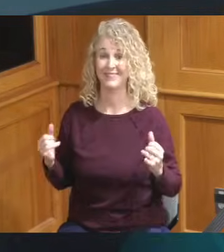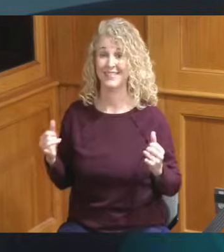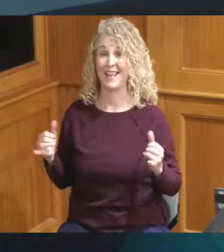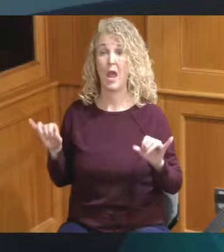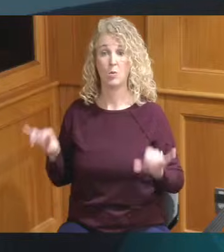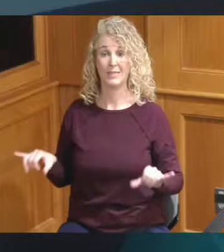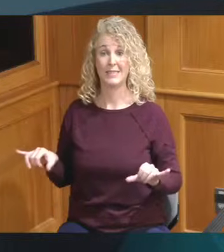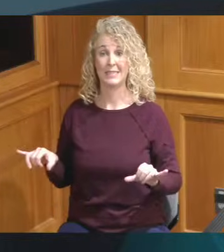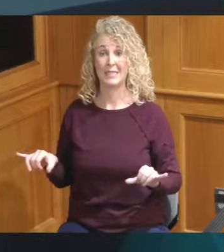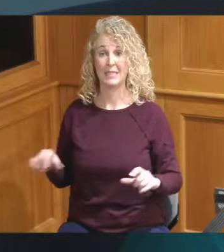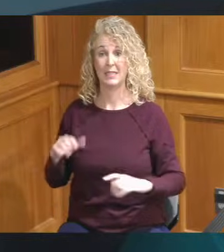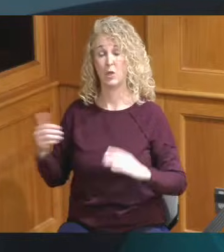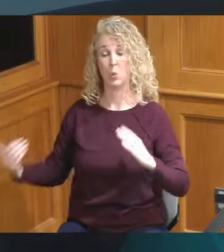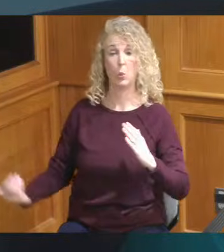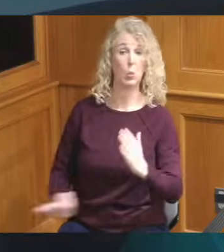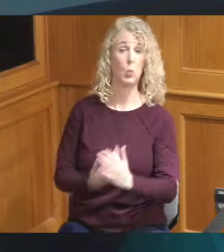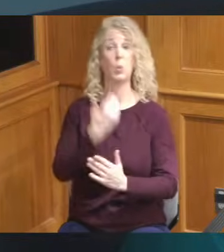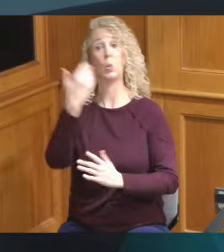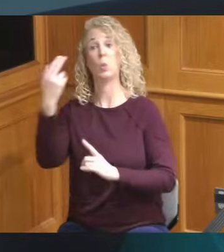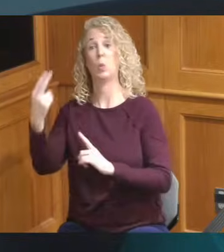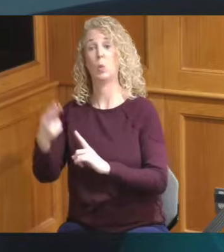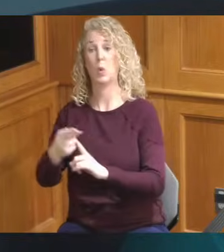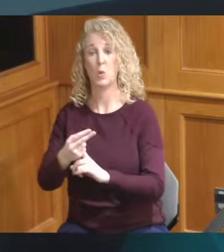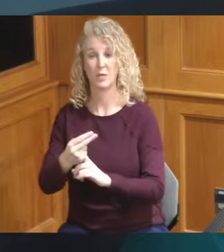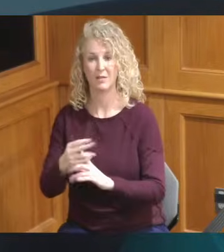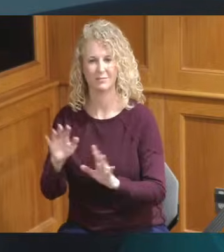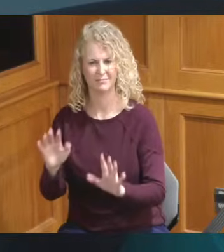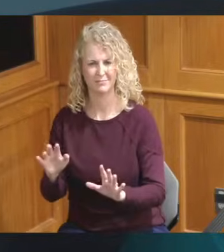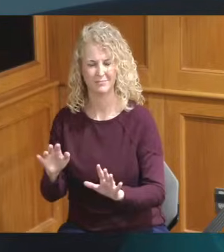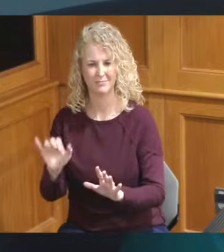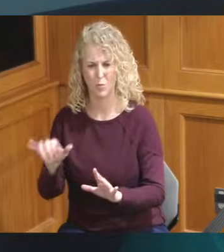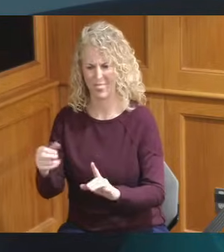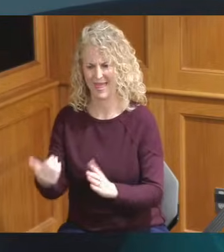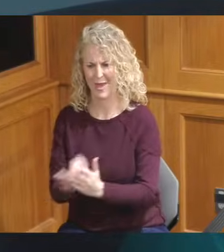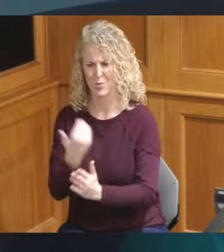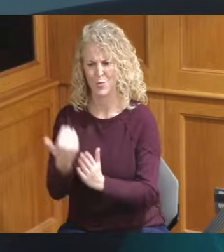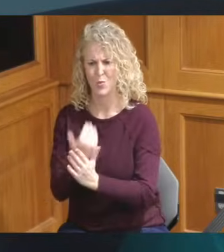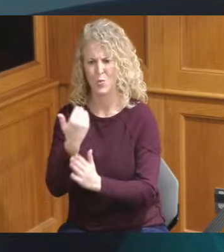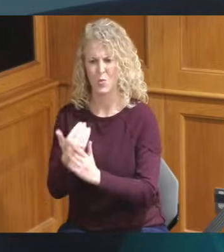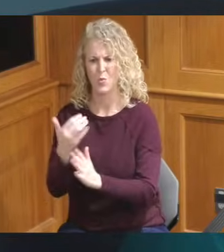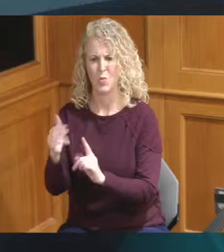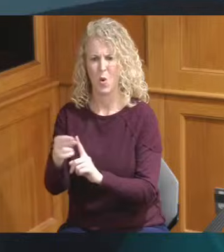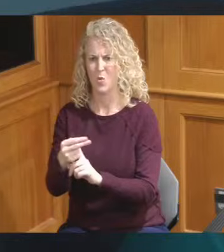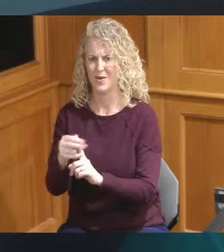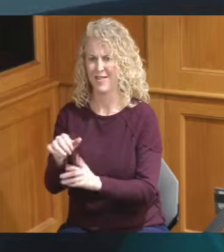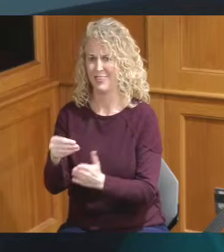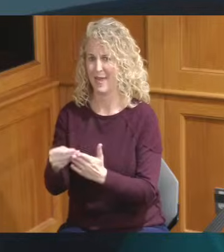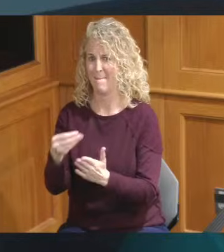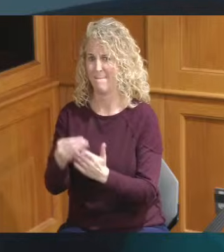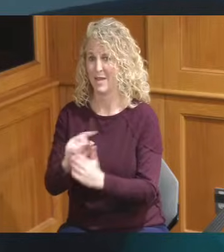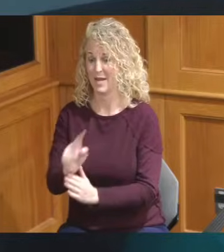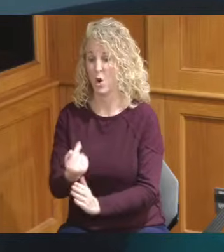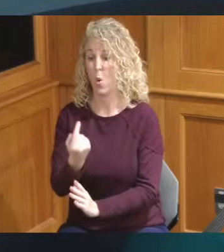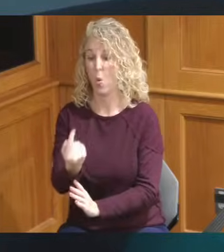at the brand new hotel. Well, once it goes to the brand new hotel, those dollars only can be spent